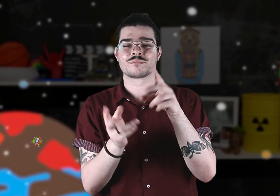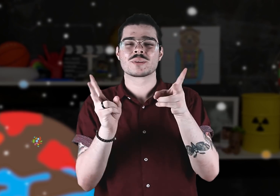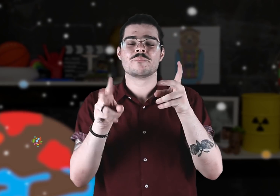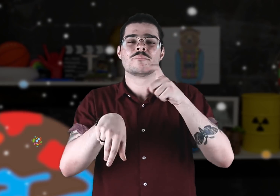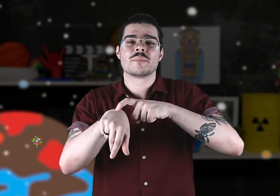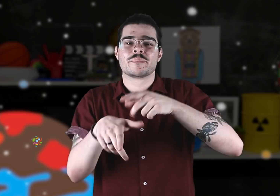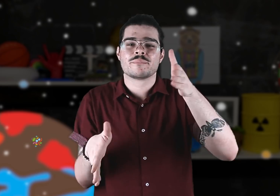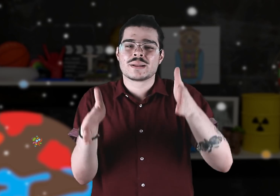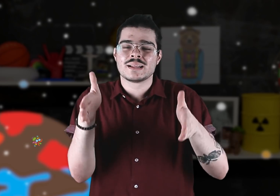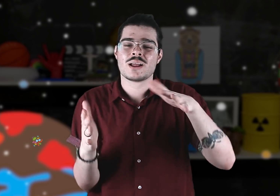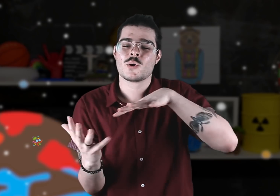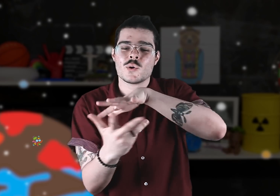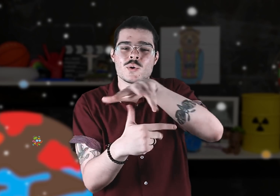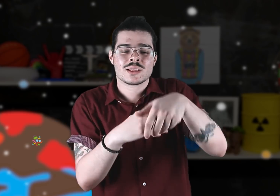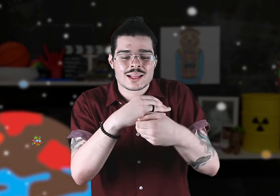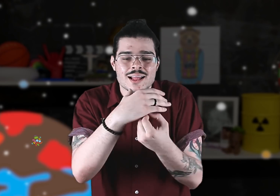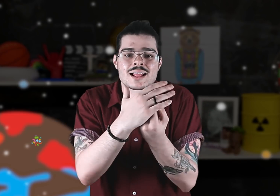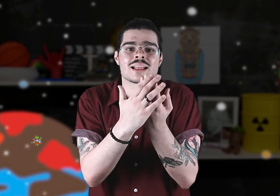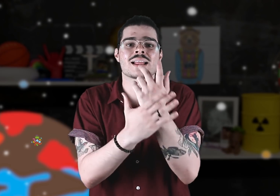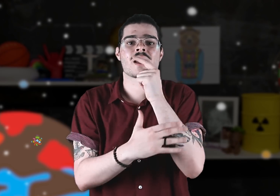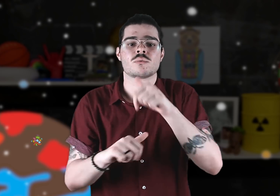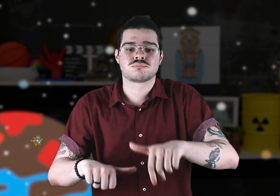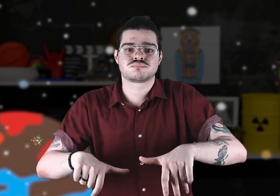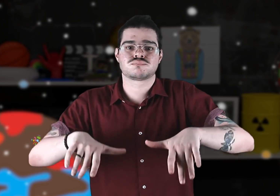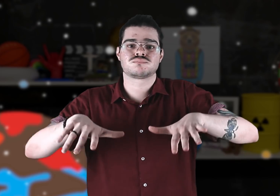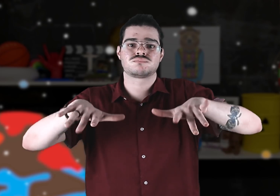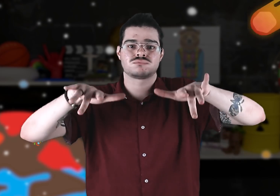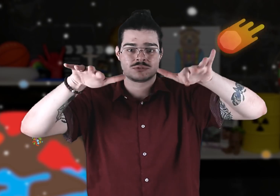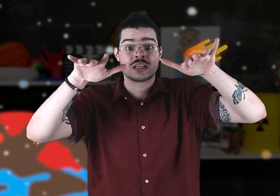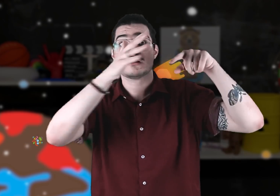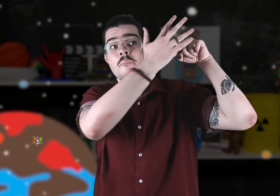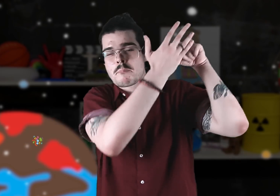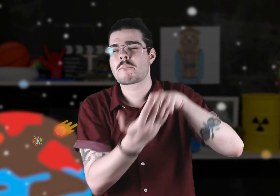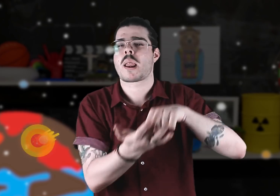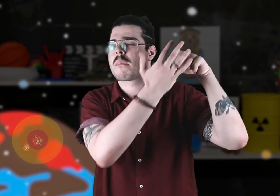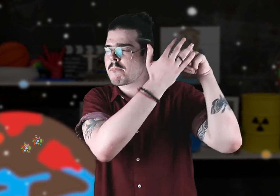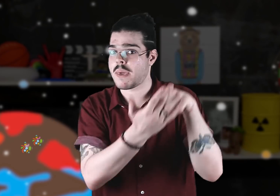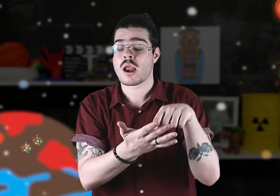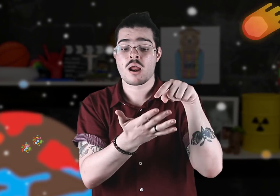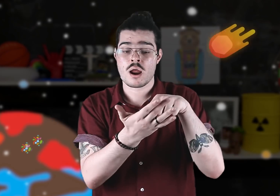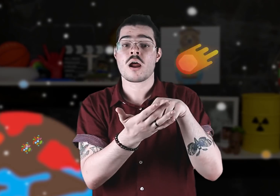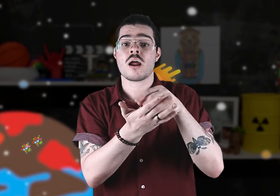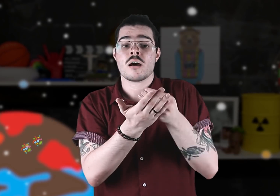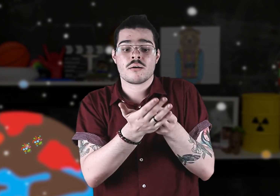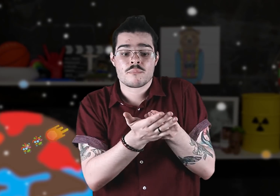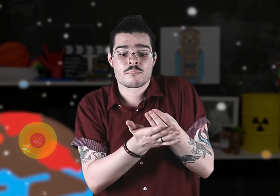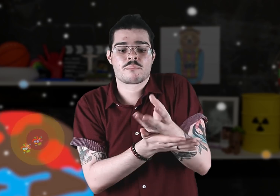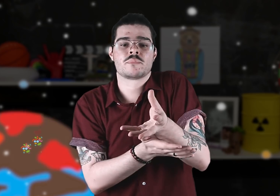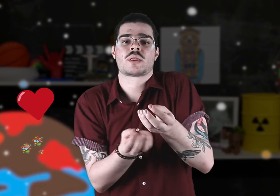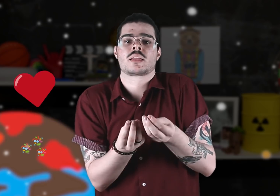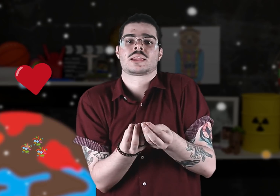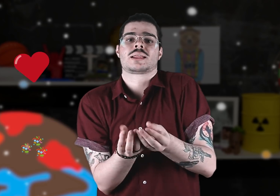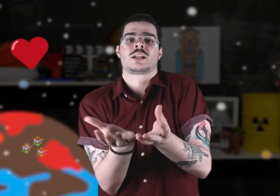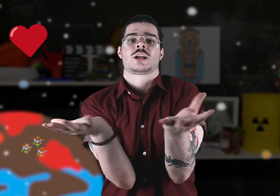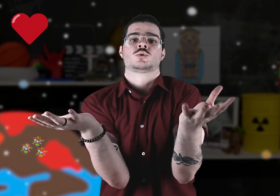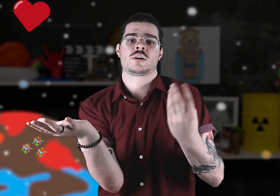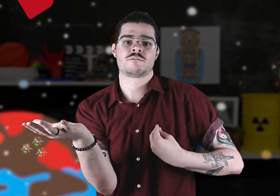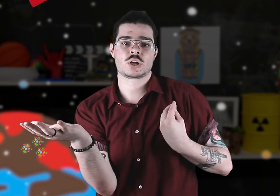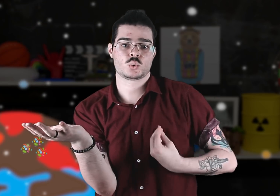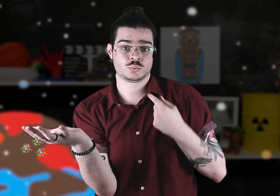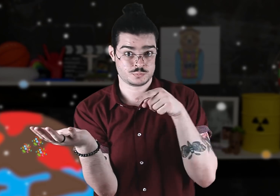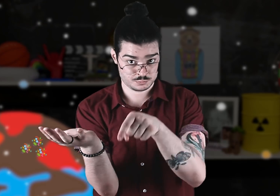that gave rise to life on our planet, through the formation of the oceans.